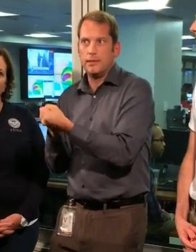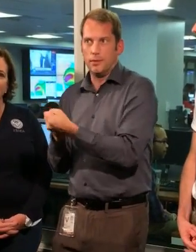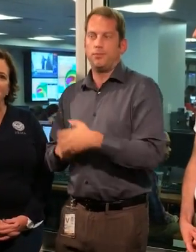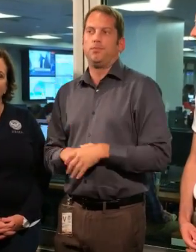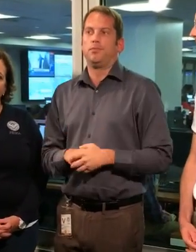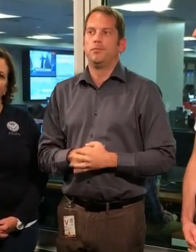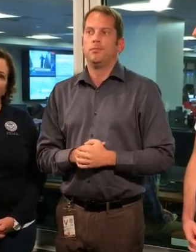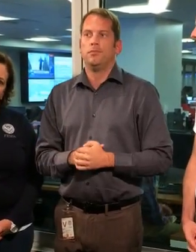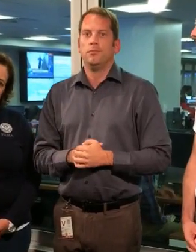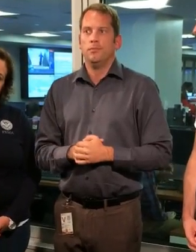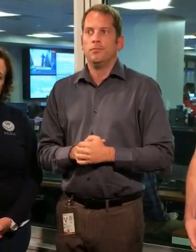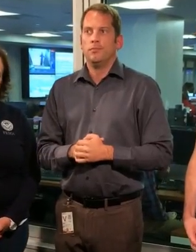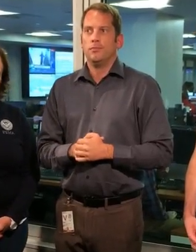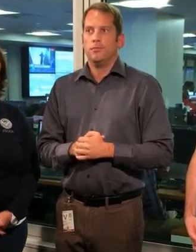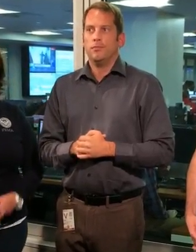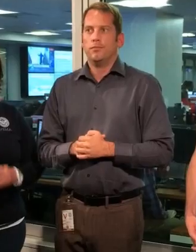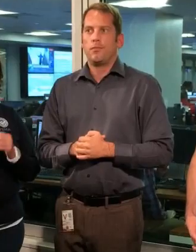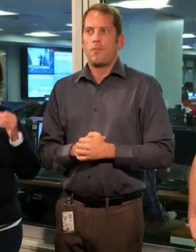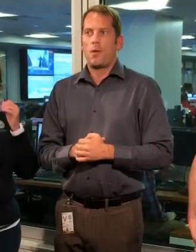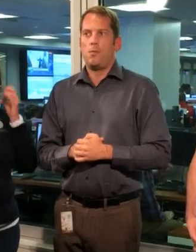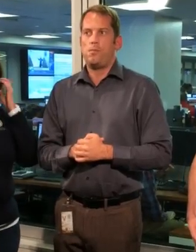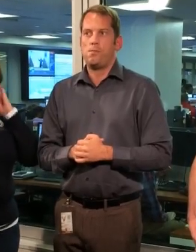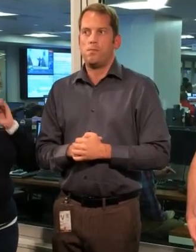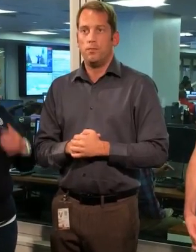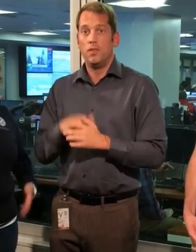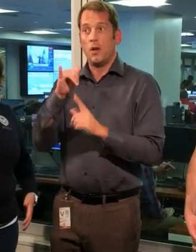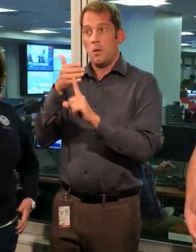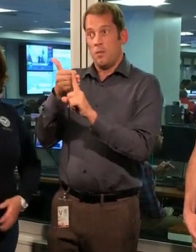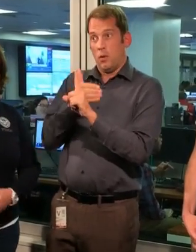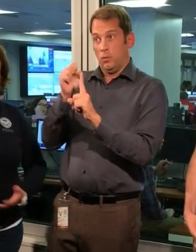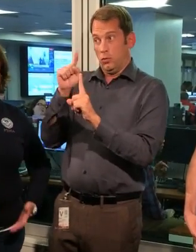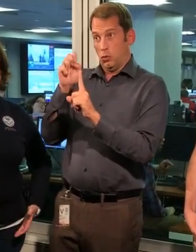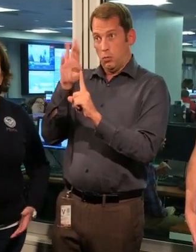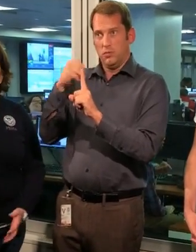We knew we needed to get there ahead of storms, because if we don't, we're going to be behind